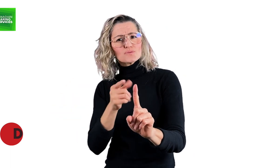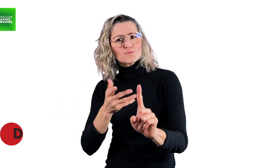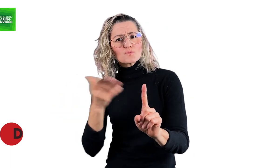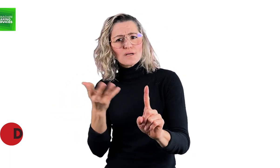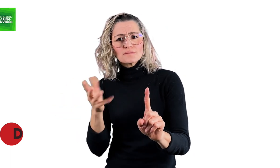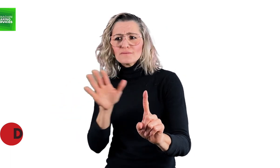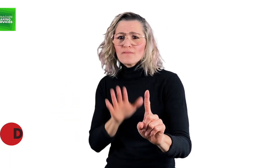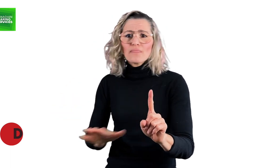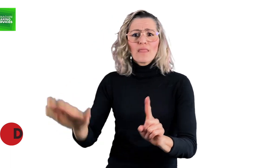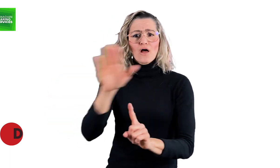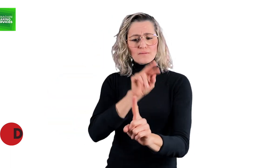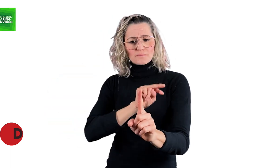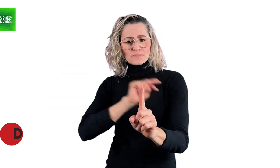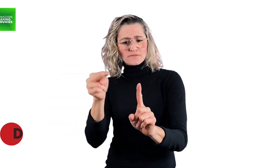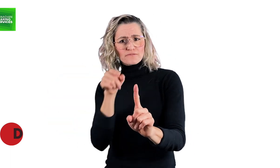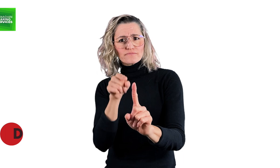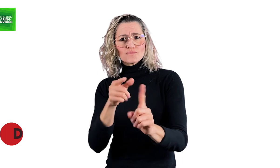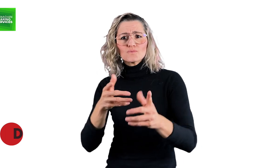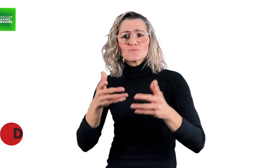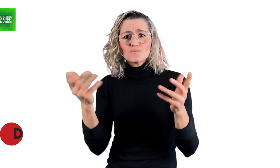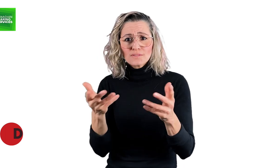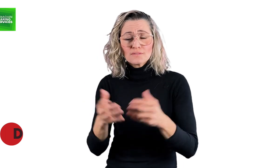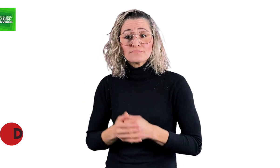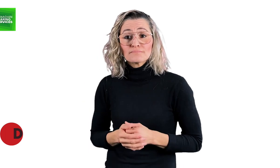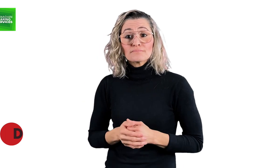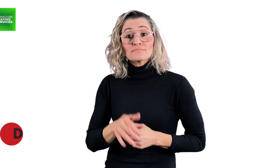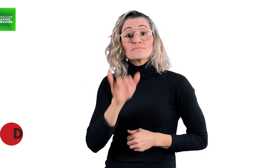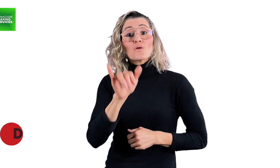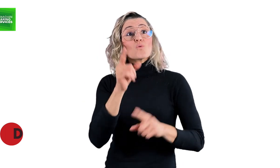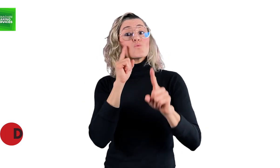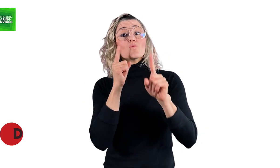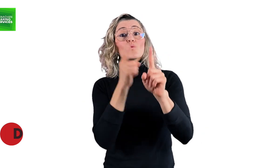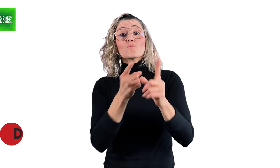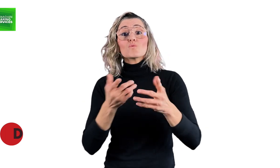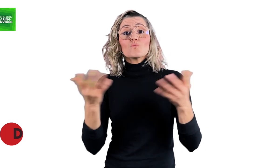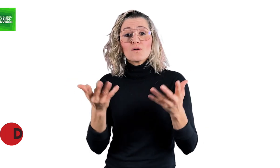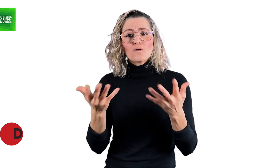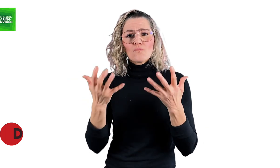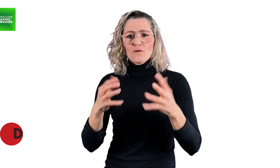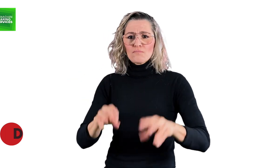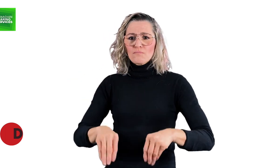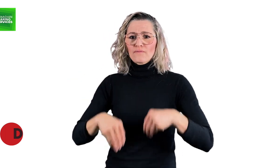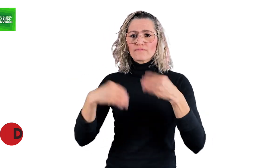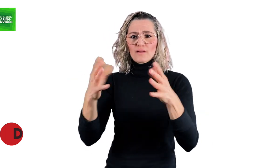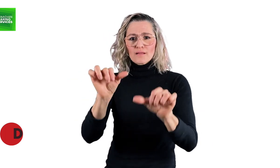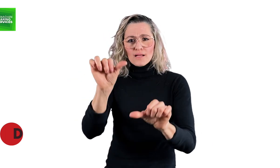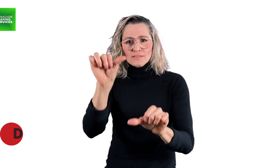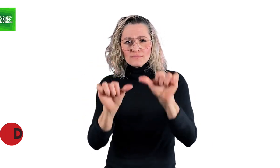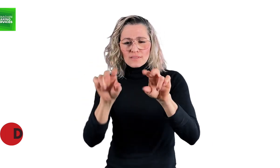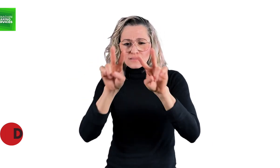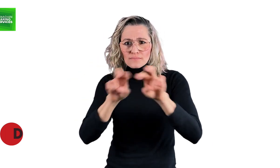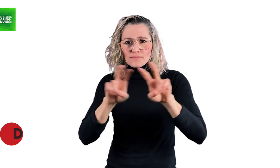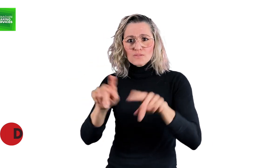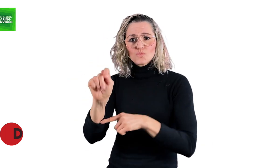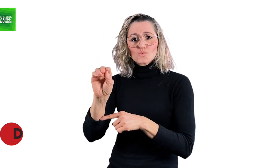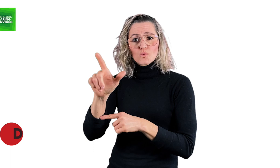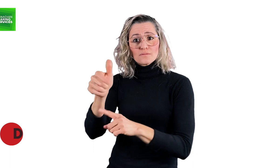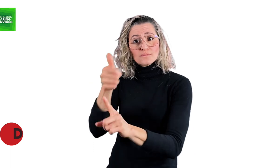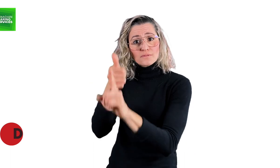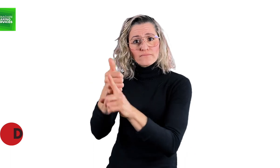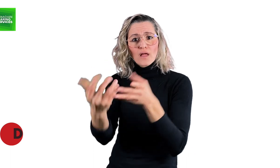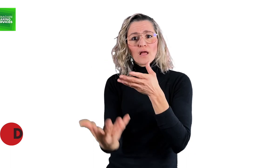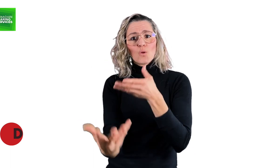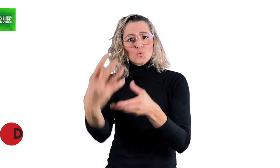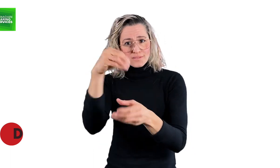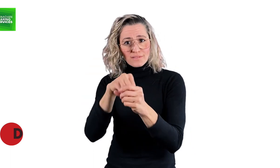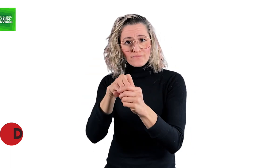with the goal of providing an inclusive assessment tool, the newly